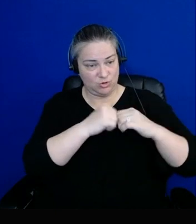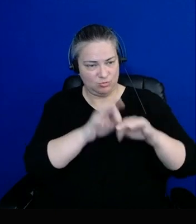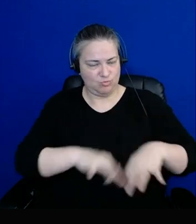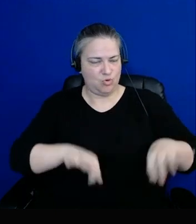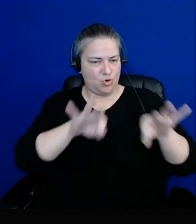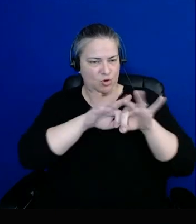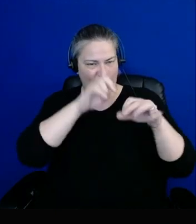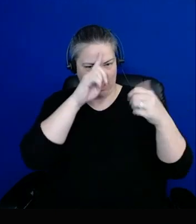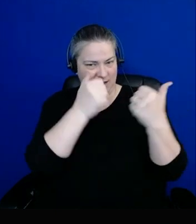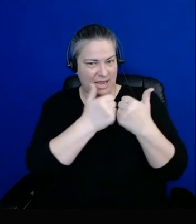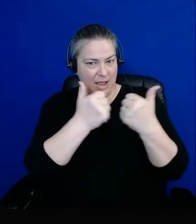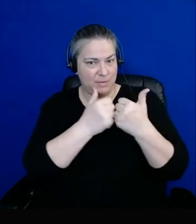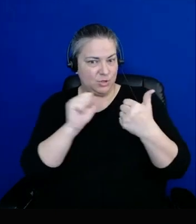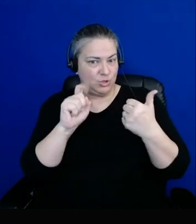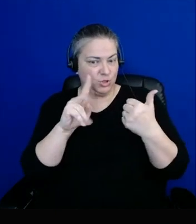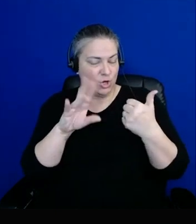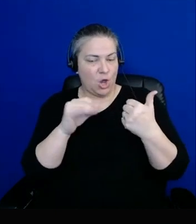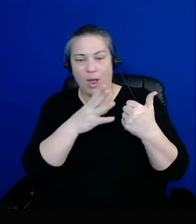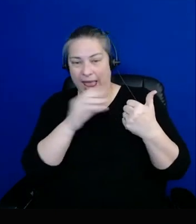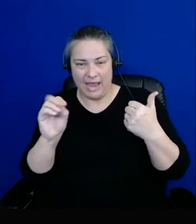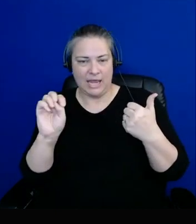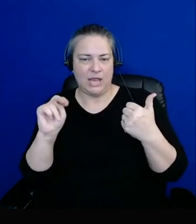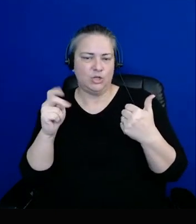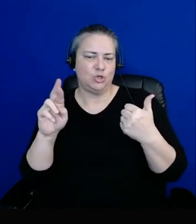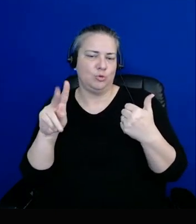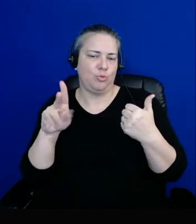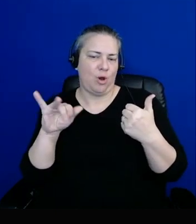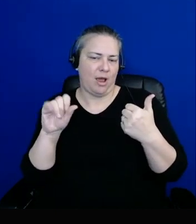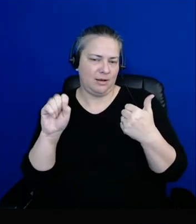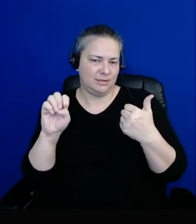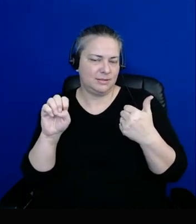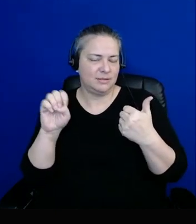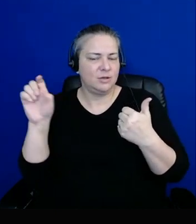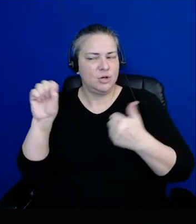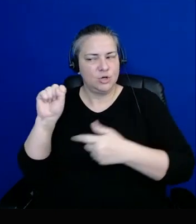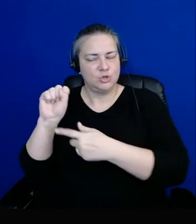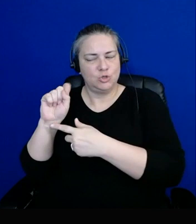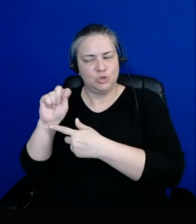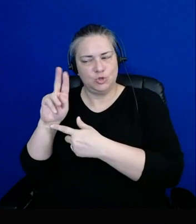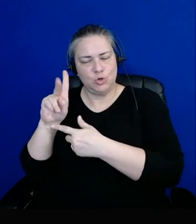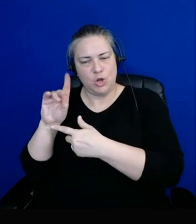it is for enterprises that the services be, that your studio relies on, be centrally managed.